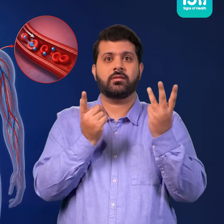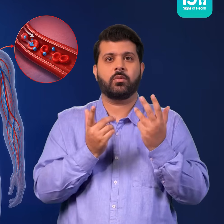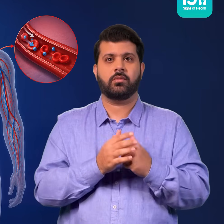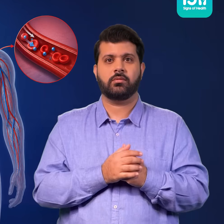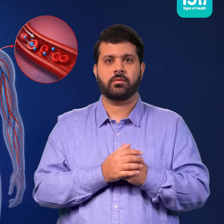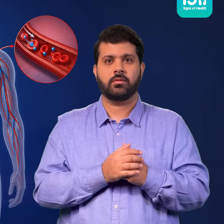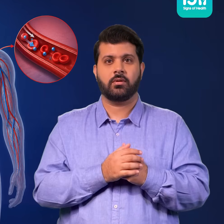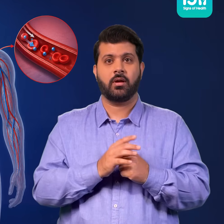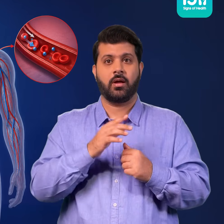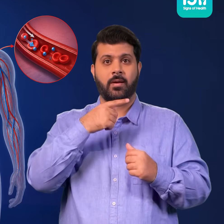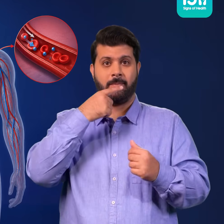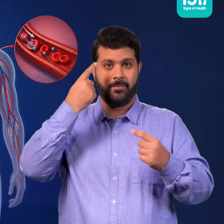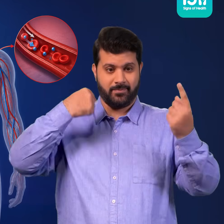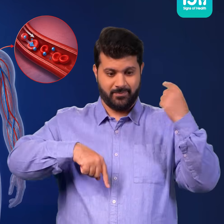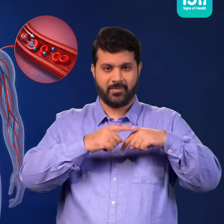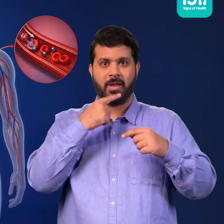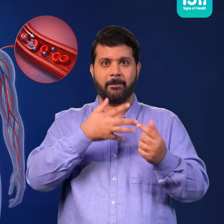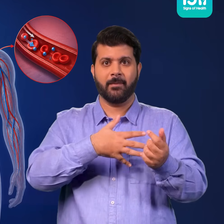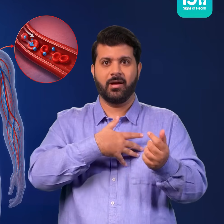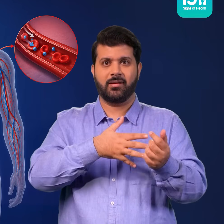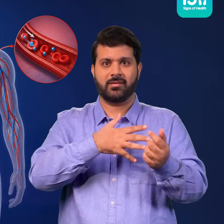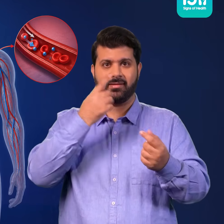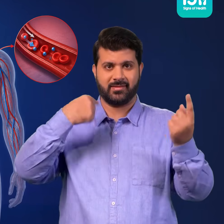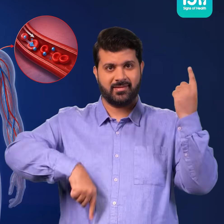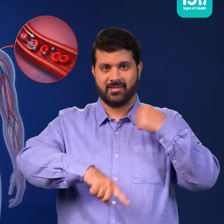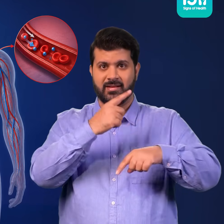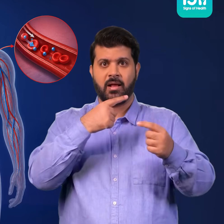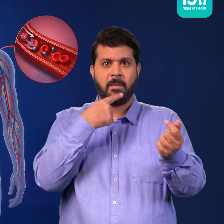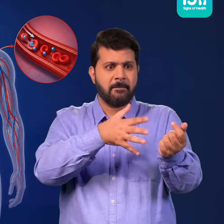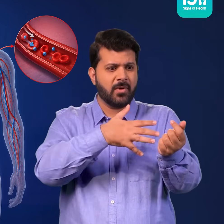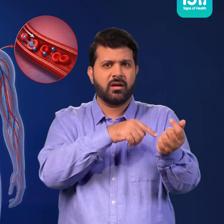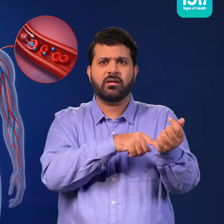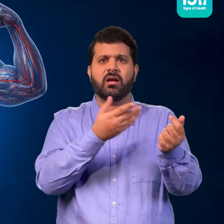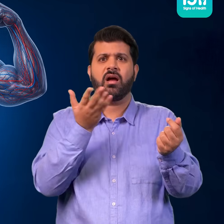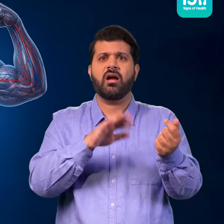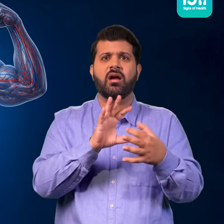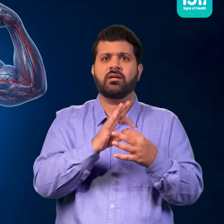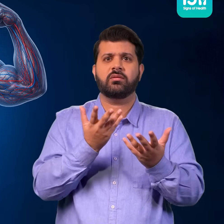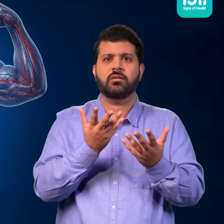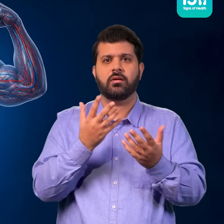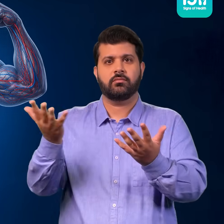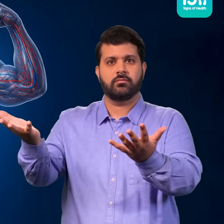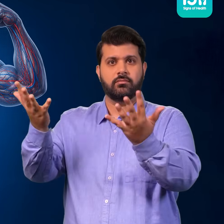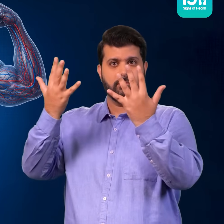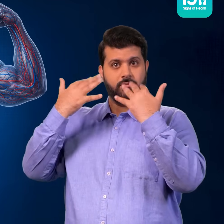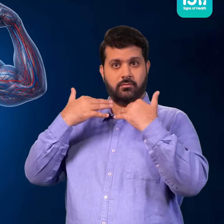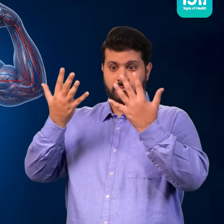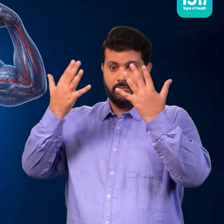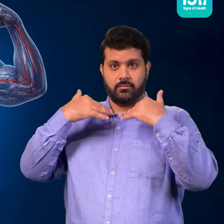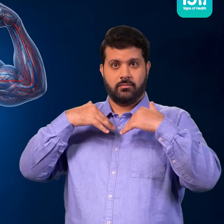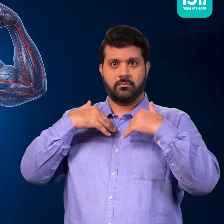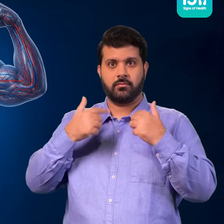3. The Circulatory system – When we inhale oxygen, it enters the blood